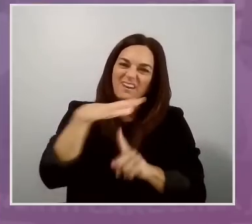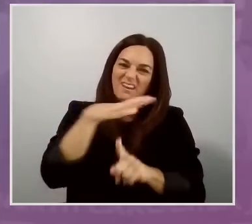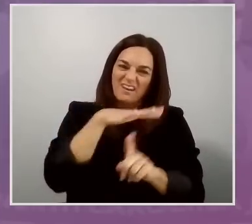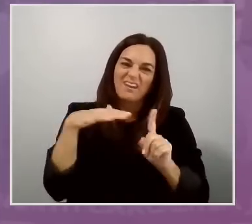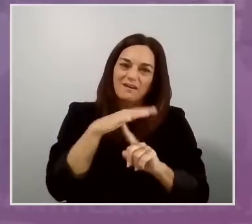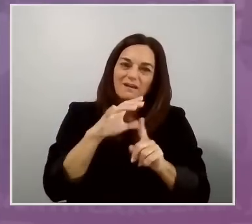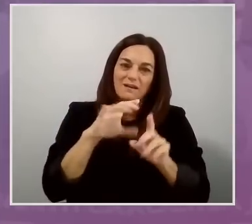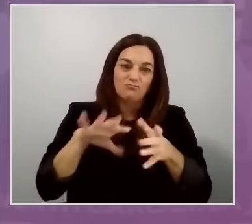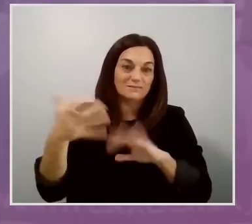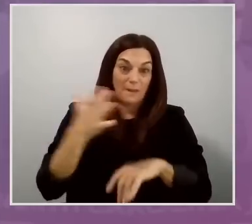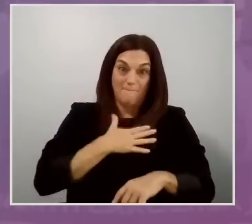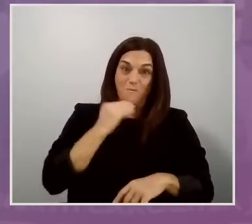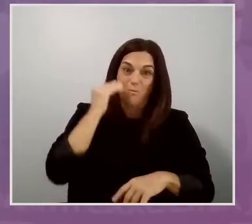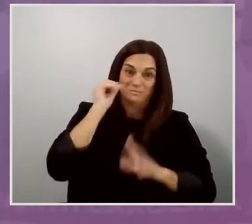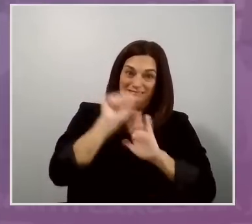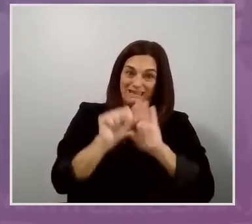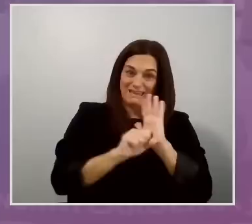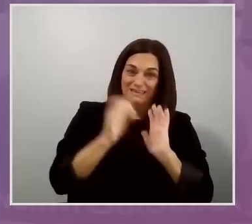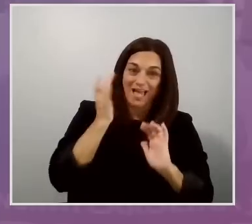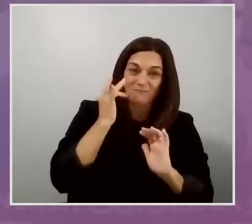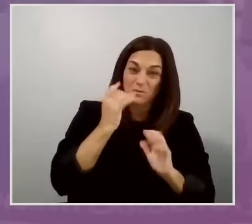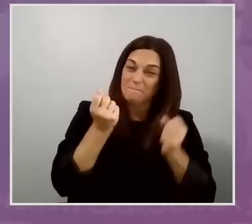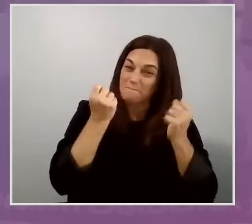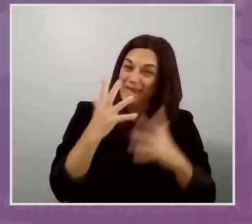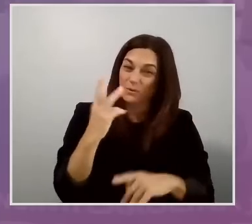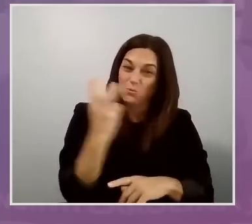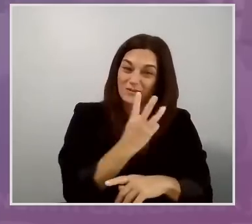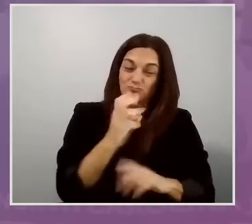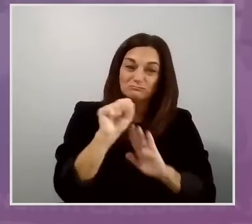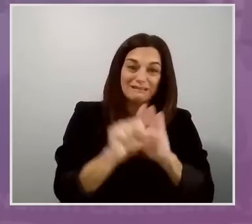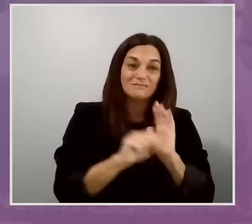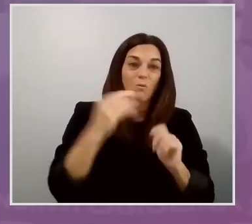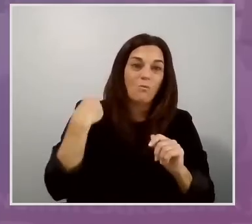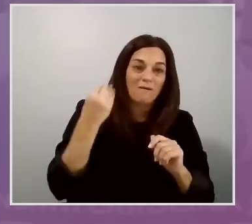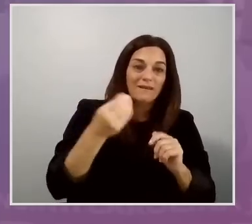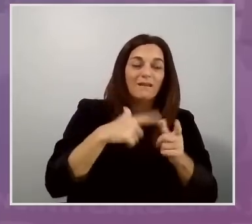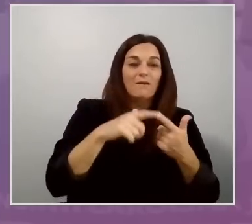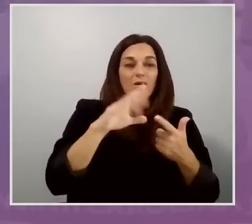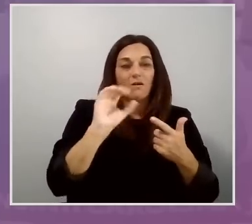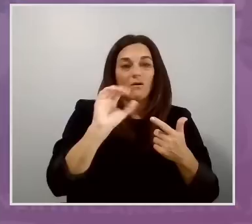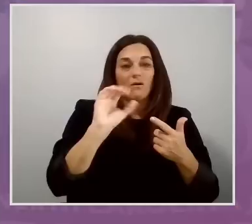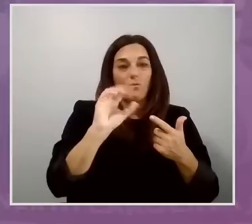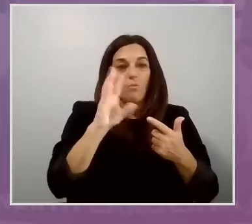INJUSTICE. AND WE'RE FACING A CLIMATE CRISIS, WHERE, YOU KNOW, MY